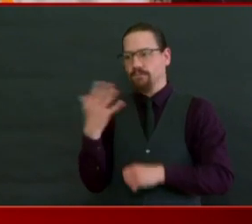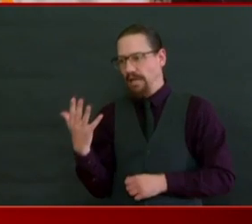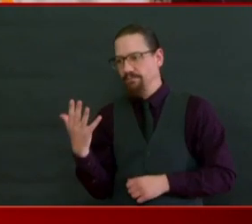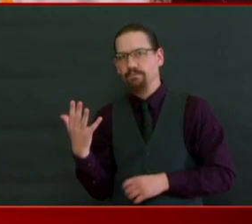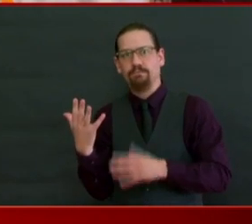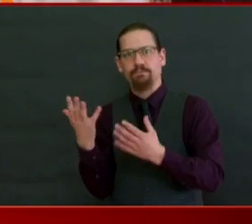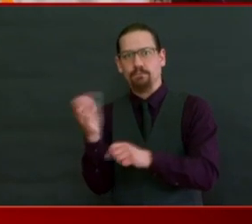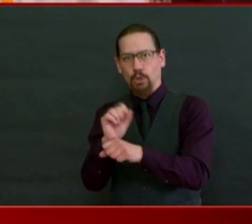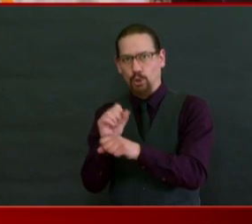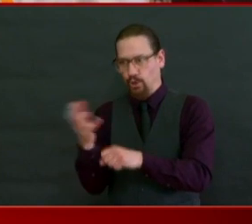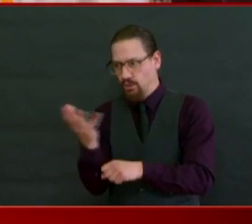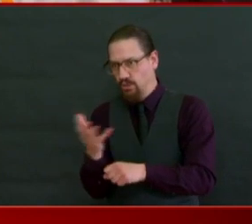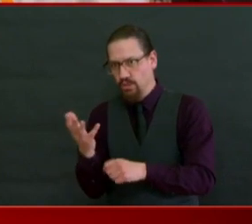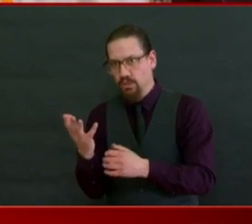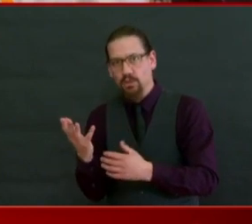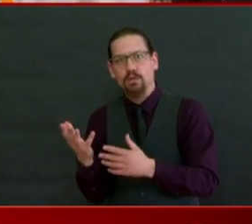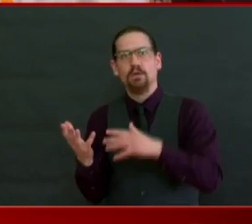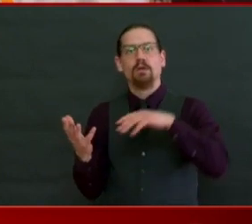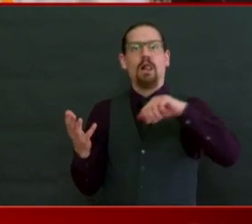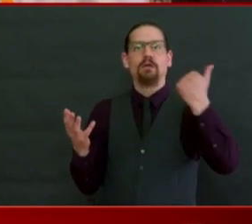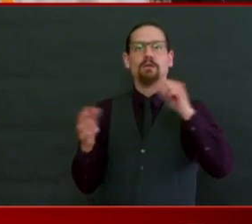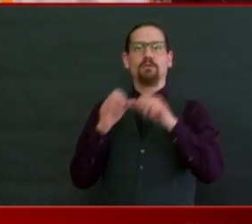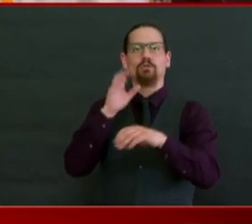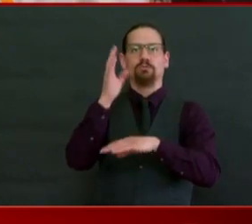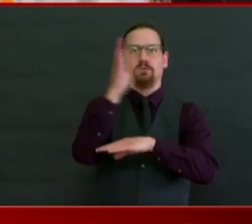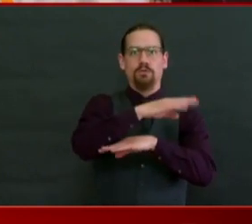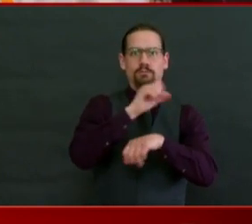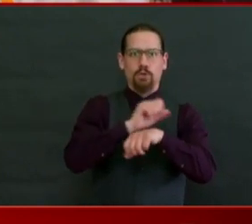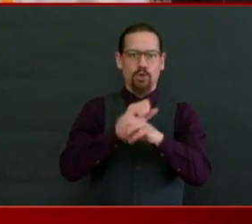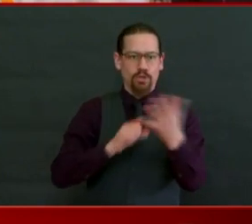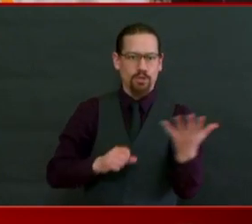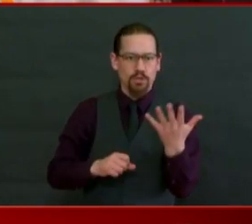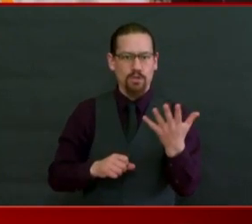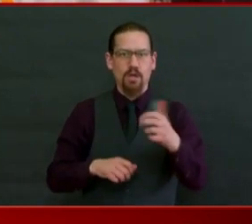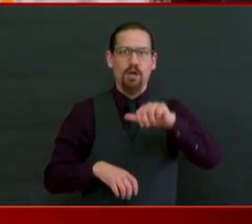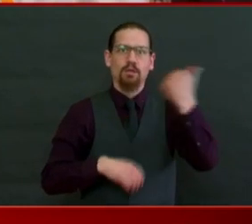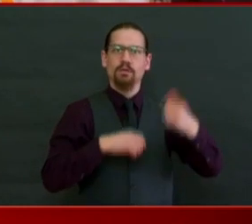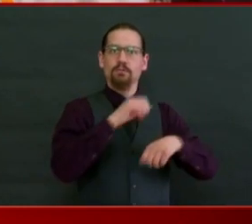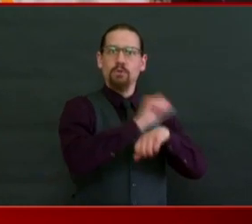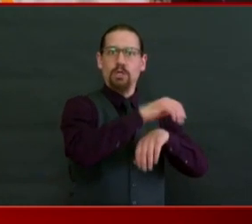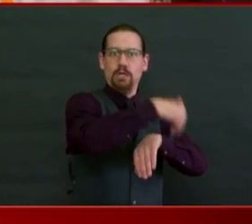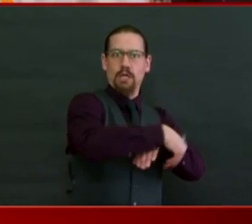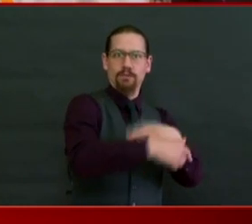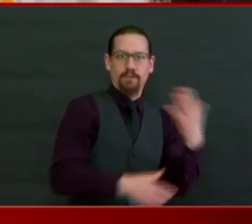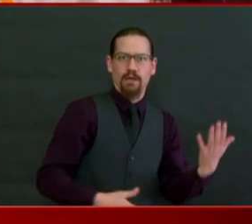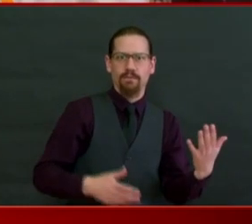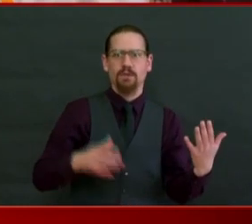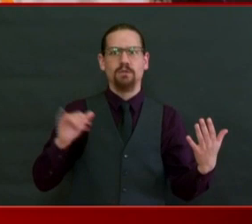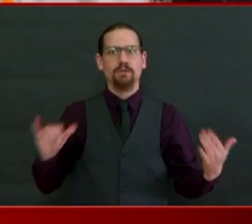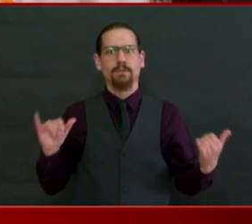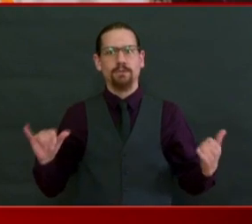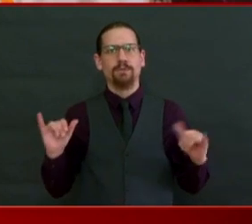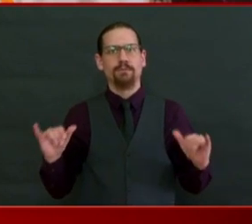PEOPLE EVERY DAY. THAT PRINCIPLE AT SOME POINT IT WILL BE MORE THAN FIVE BUT THAT BASIC PRINCIPLE IS THE SAME